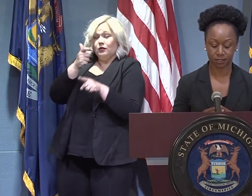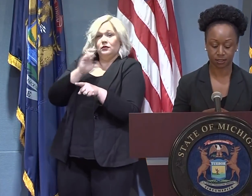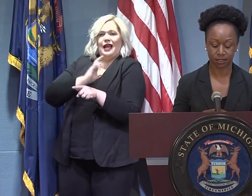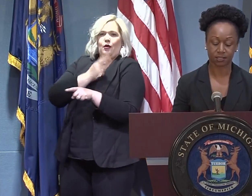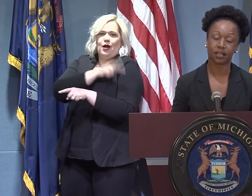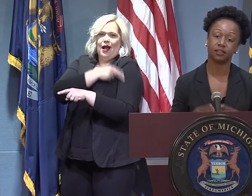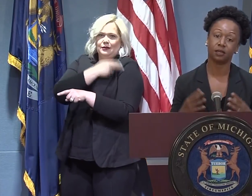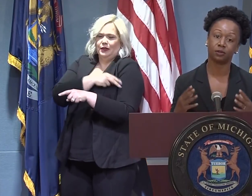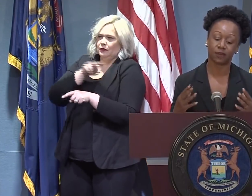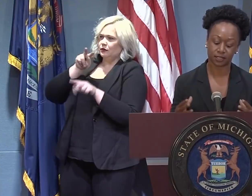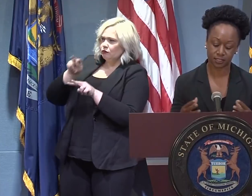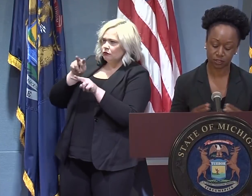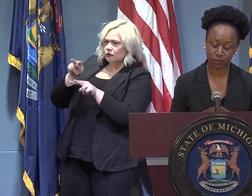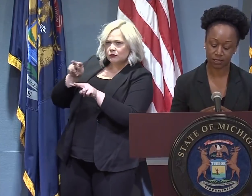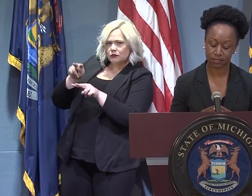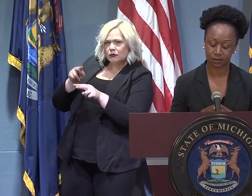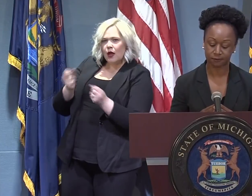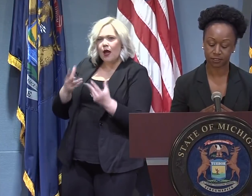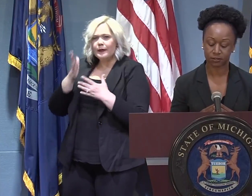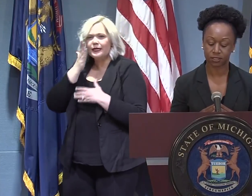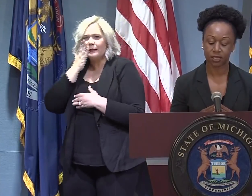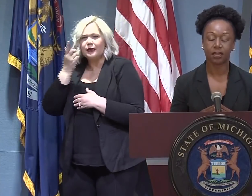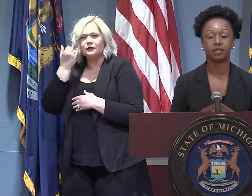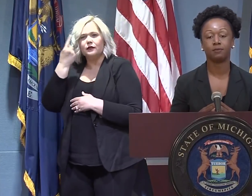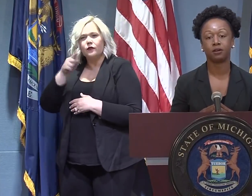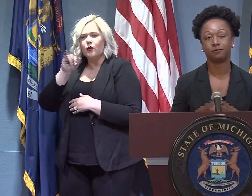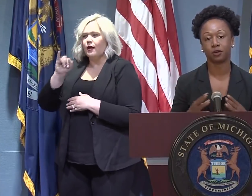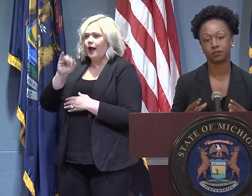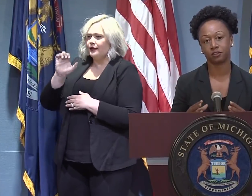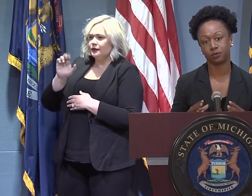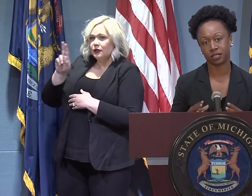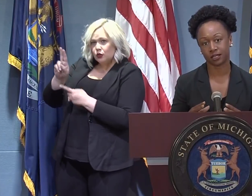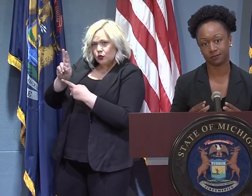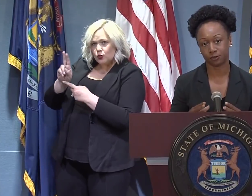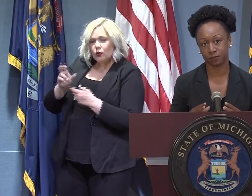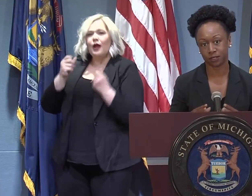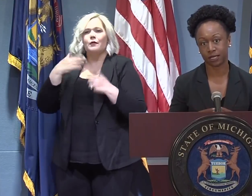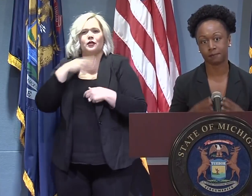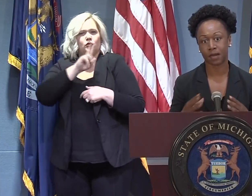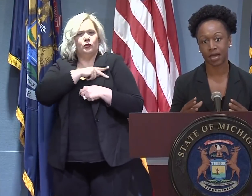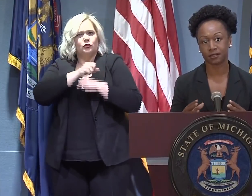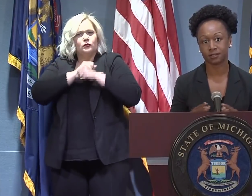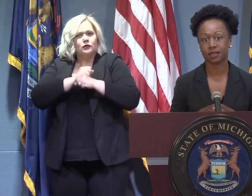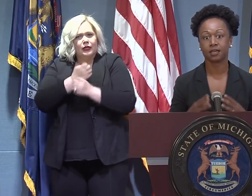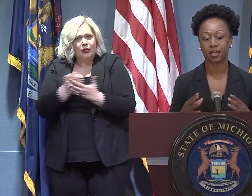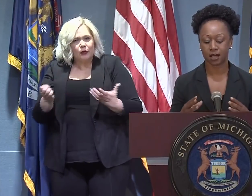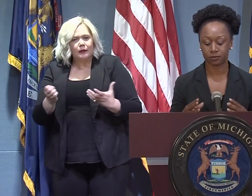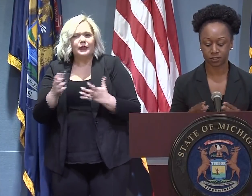SIGN. ANOTHER METRIC WE'LL BE MONITORING IS OUR HOSPITAL CAPACITY, THINGS LIKE THE NUMBER